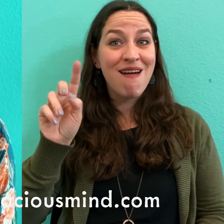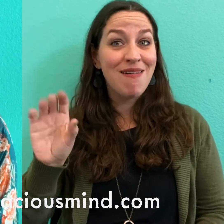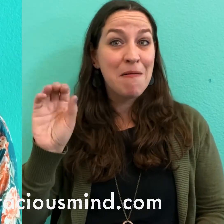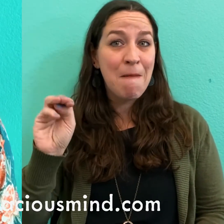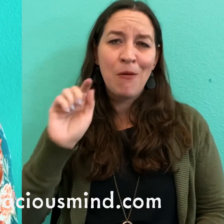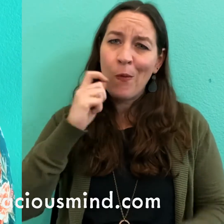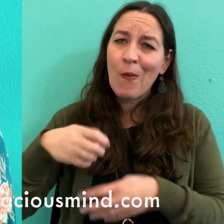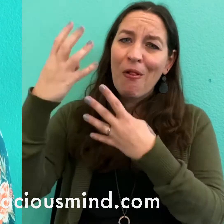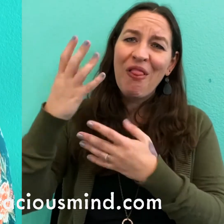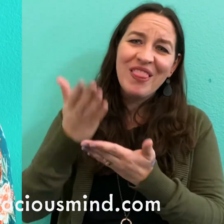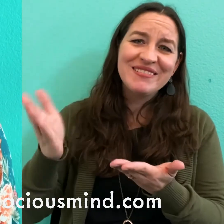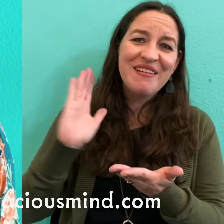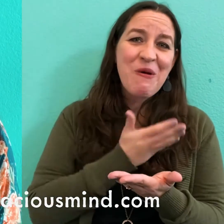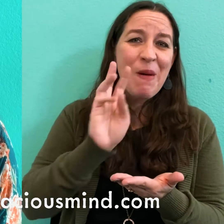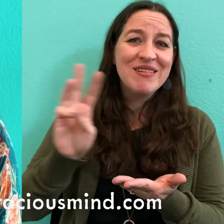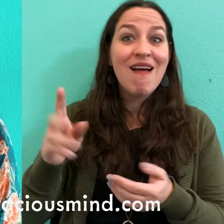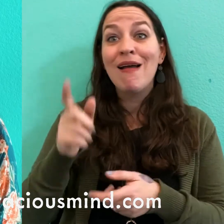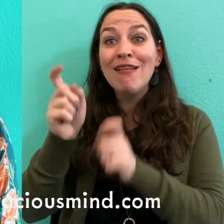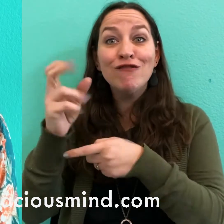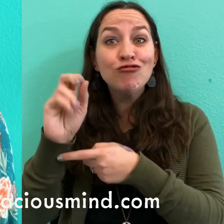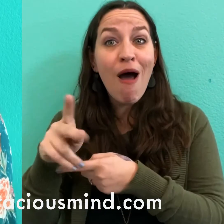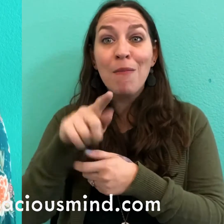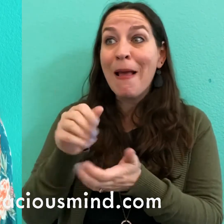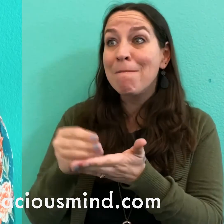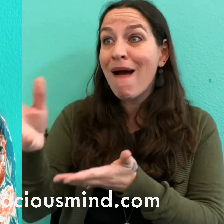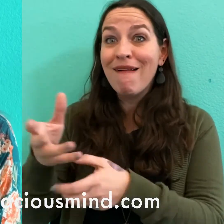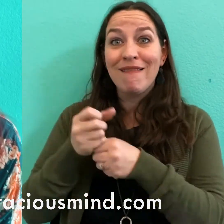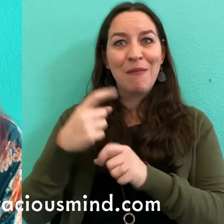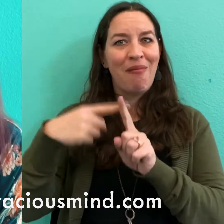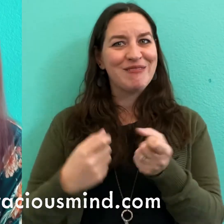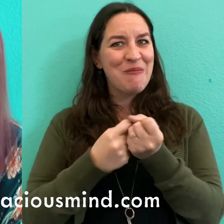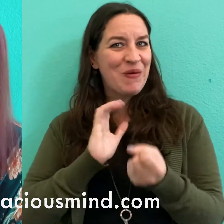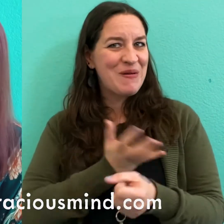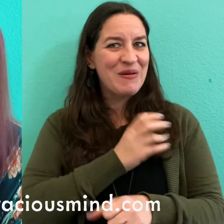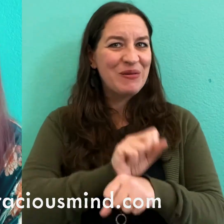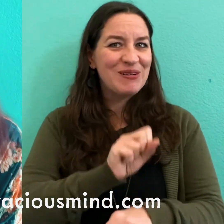of cool stuff on our website, including our gift shop, which lets you buy cool things and support our work at the same time.